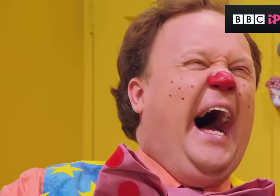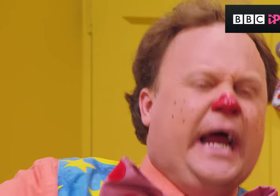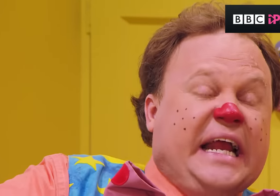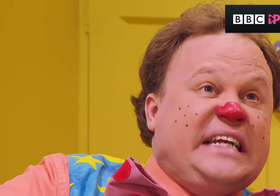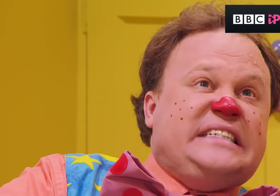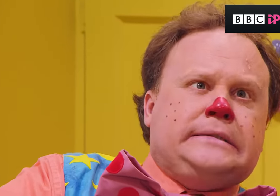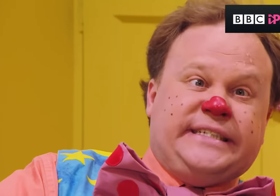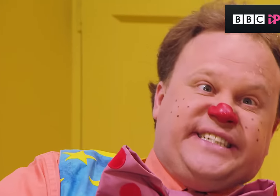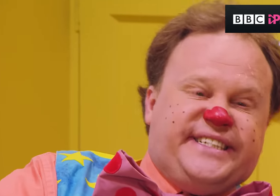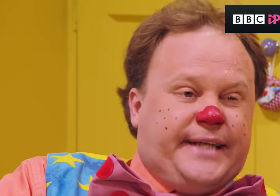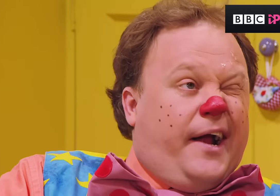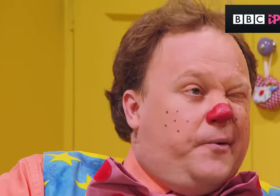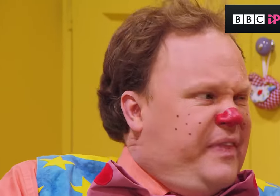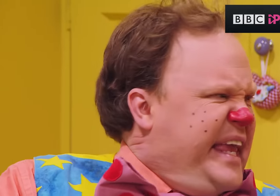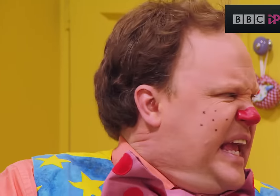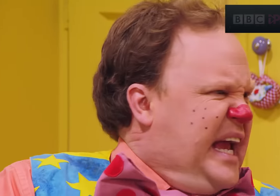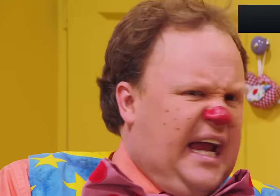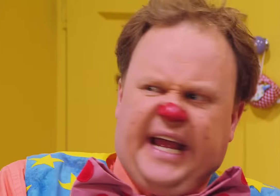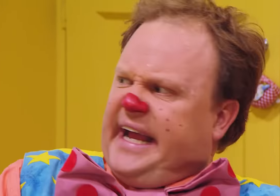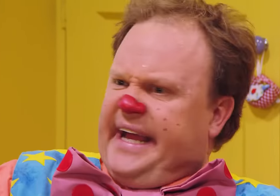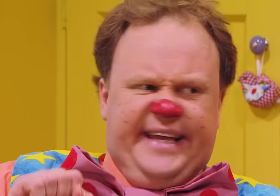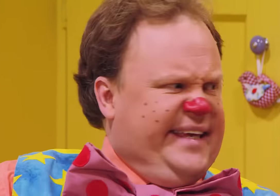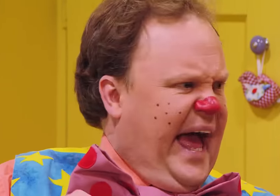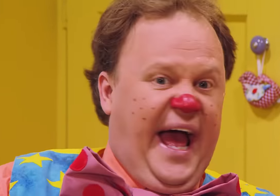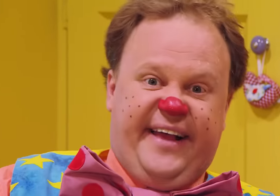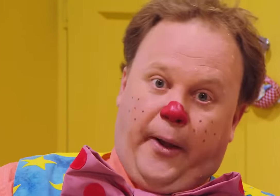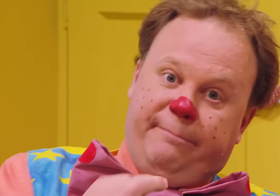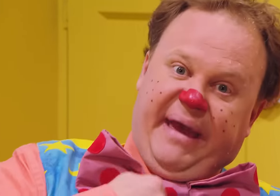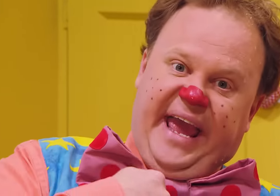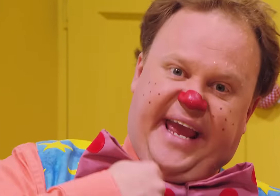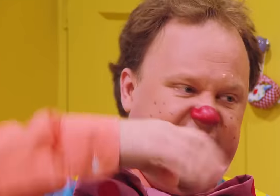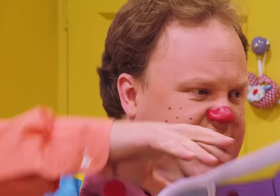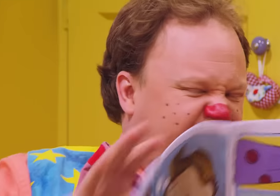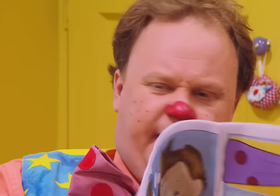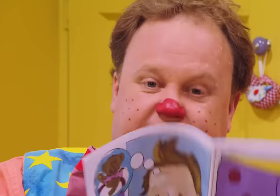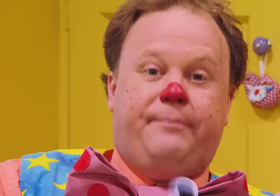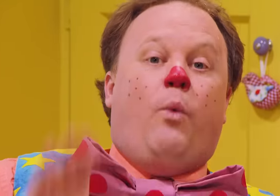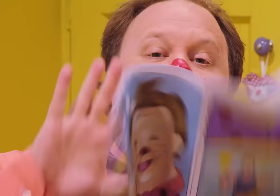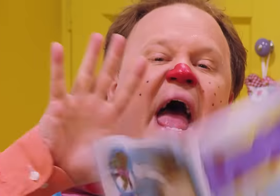it's still fading indoors mr tumble yes on me oh wait